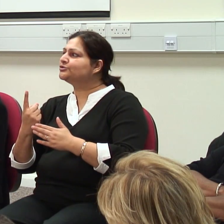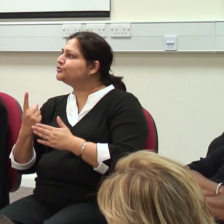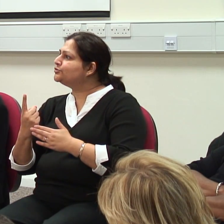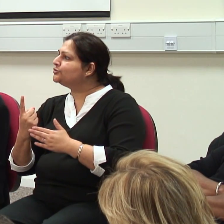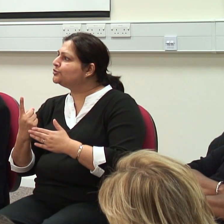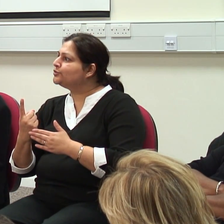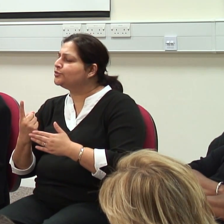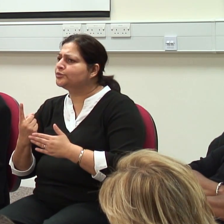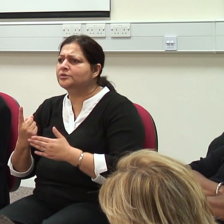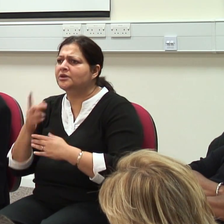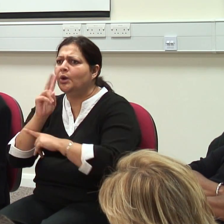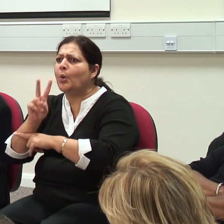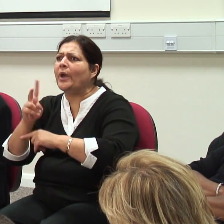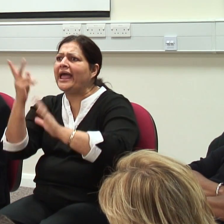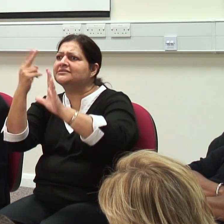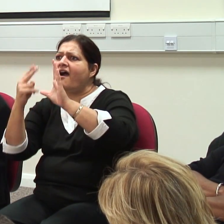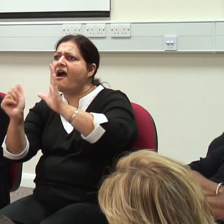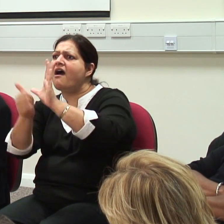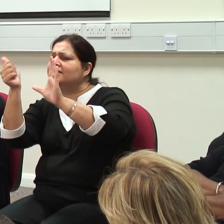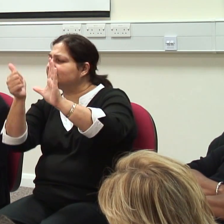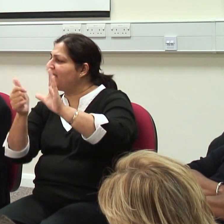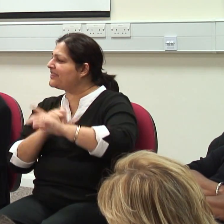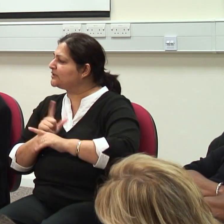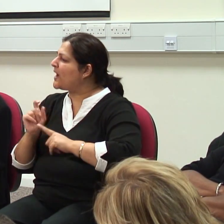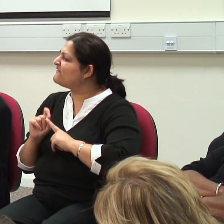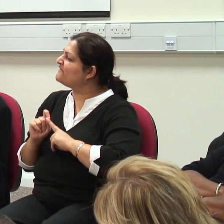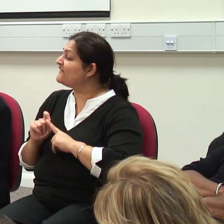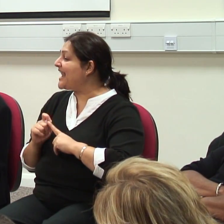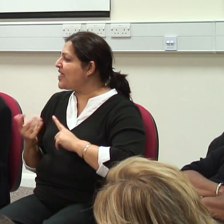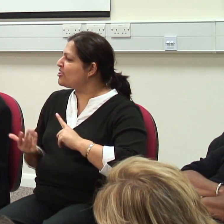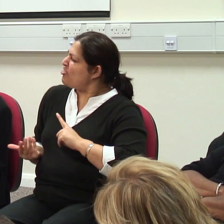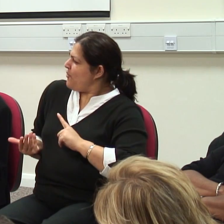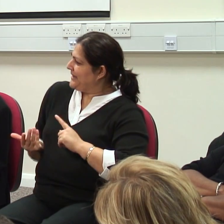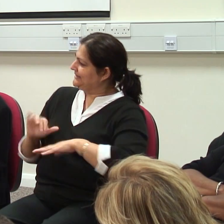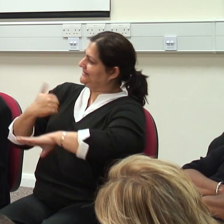can look at it. That may not be a very good answer to your question, but I don't know